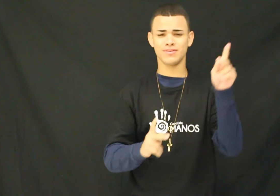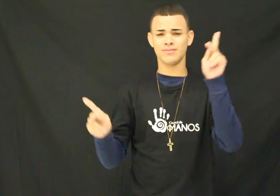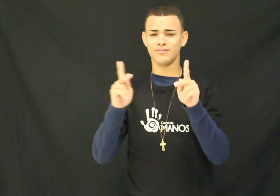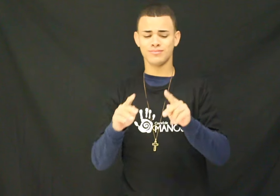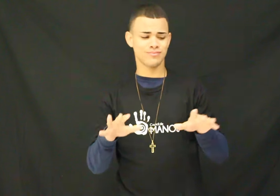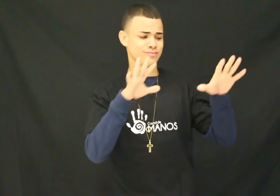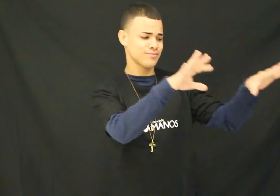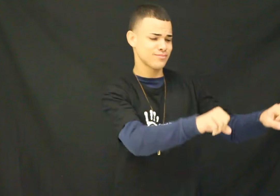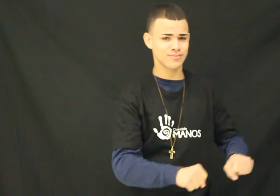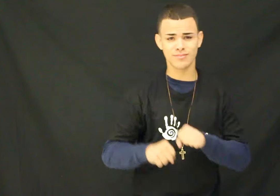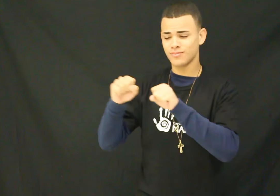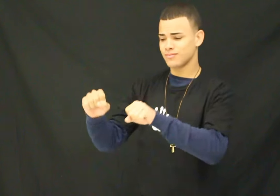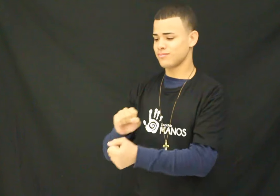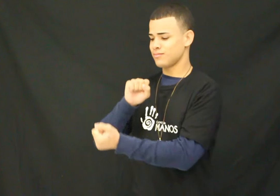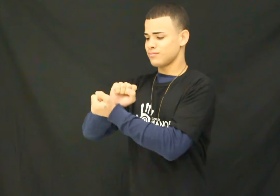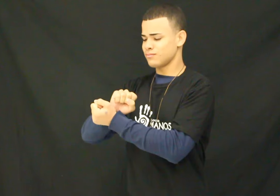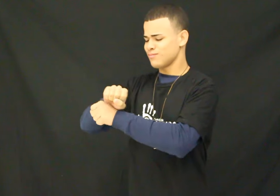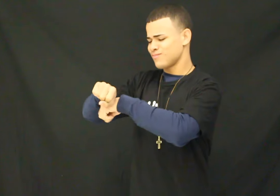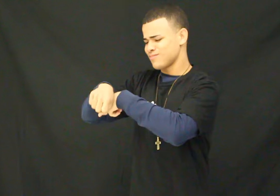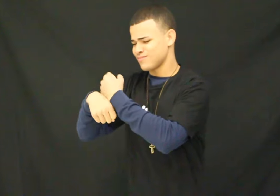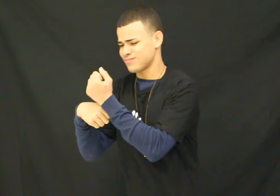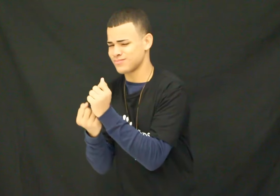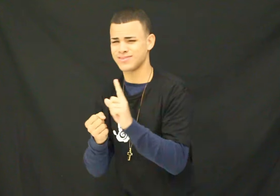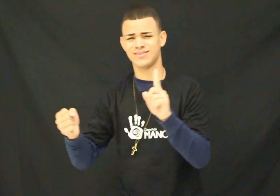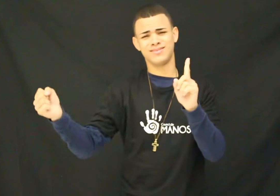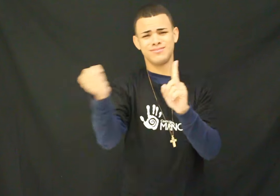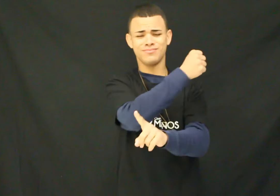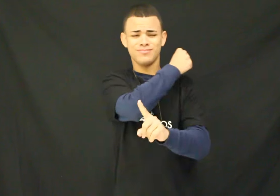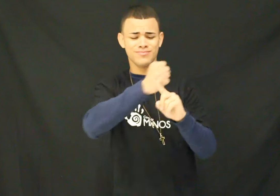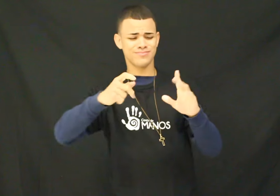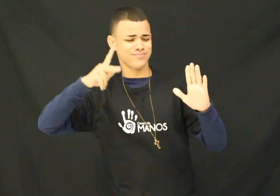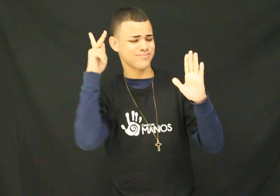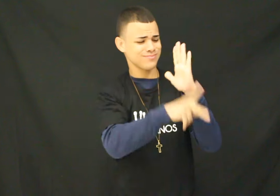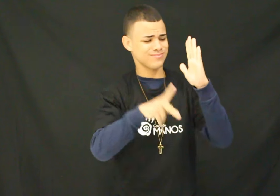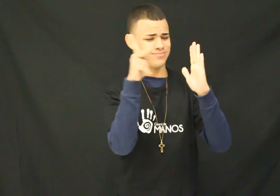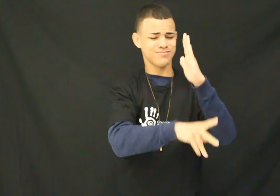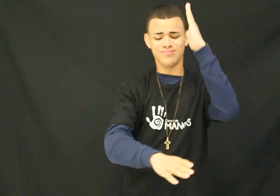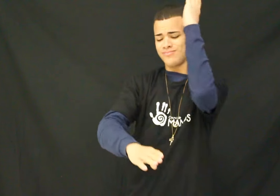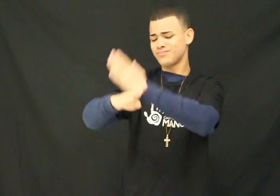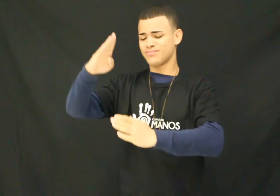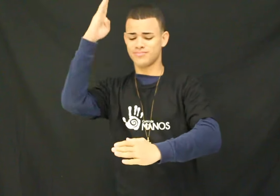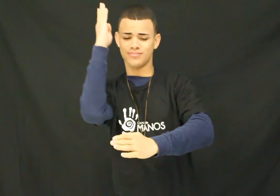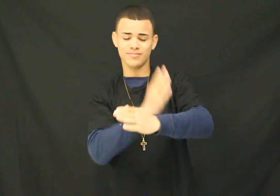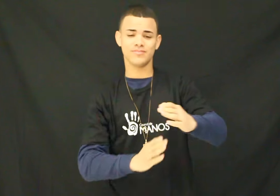It makes it super easy to enslave them, beat them, murder them, and chop their hands off.